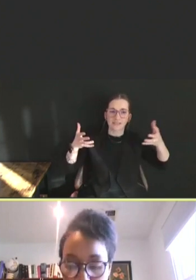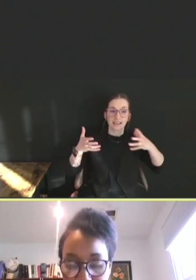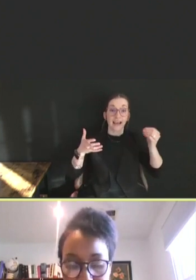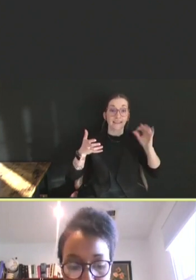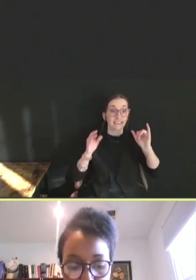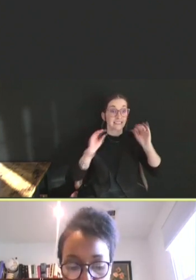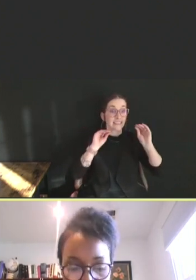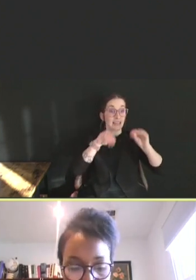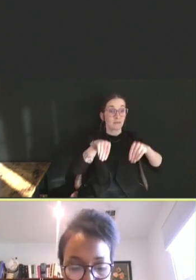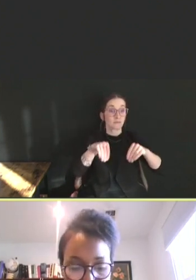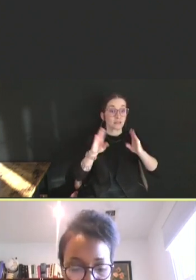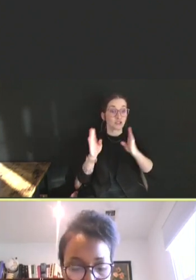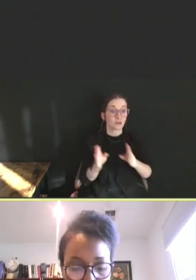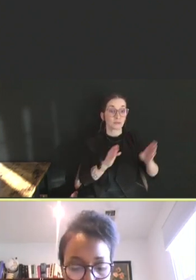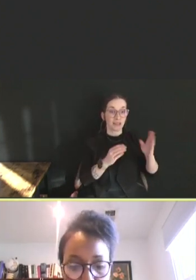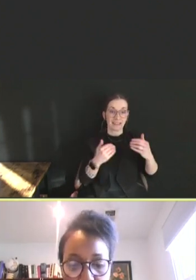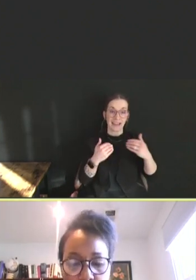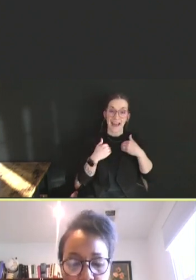of collaboration.